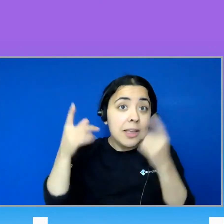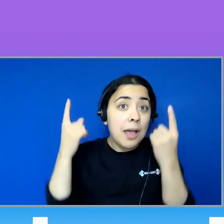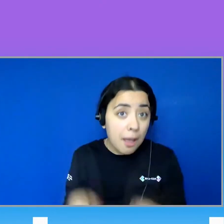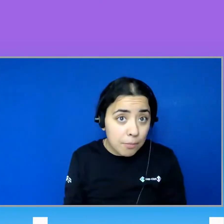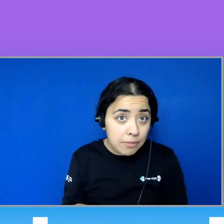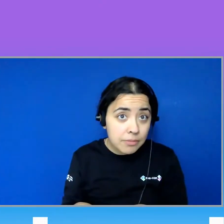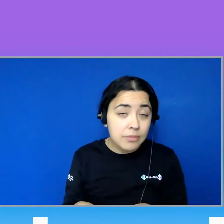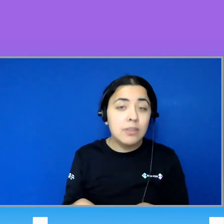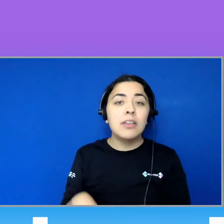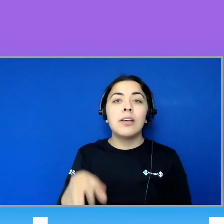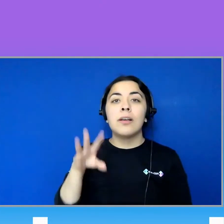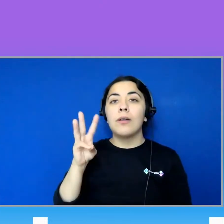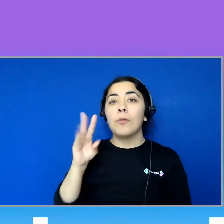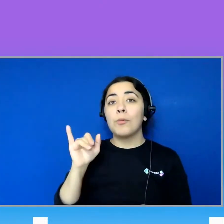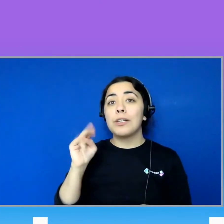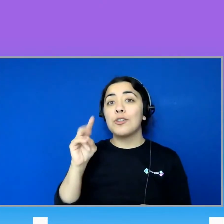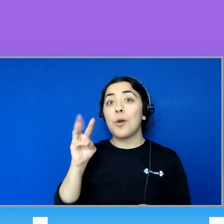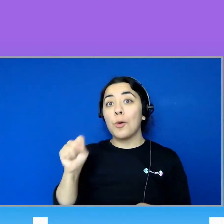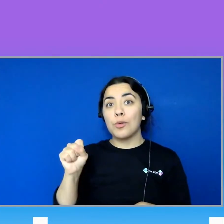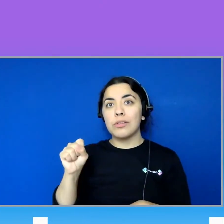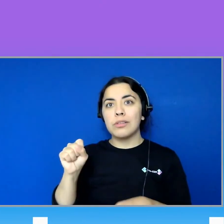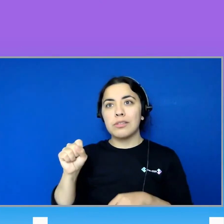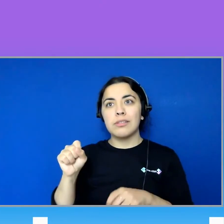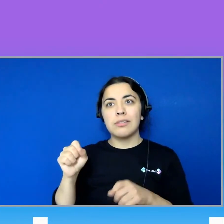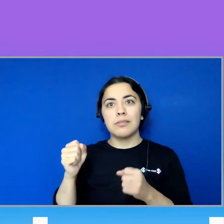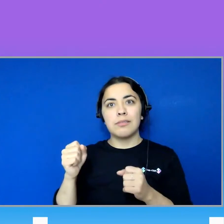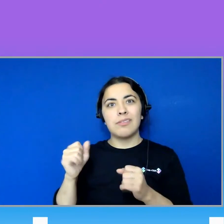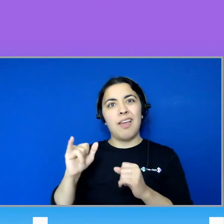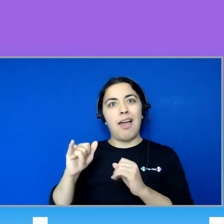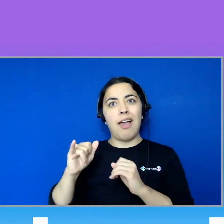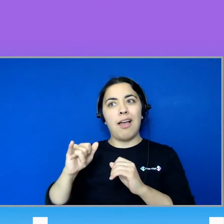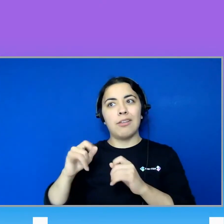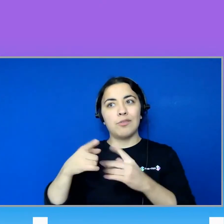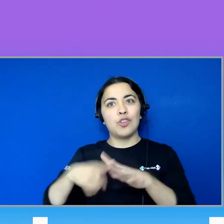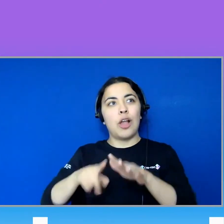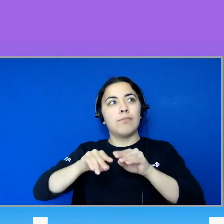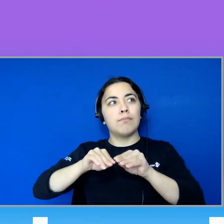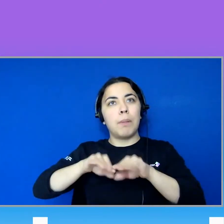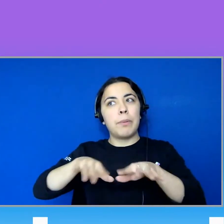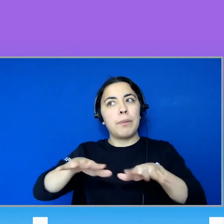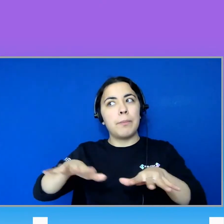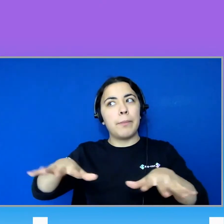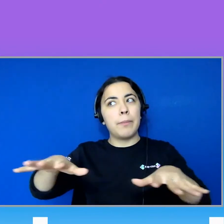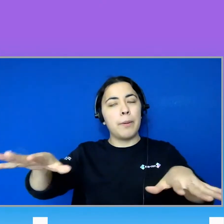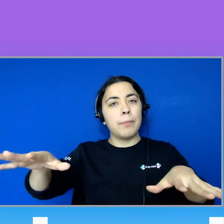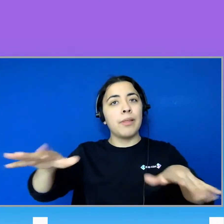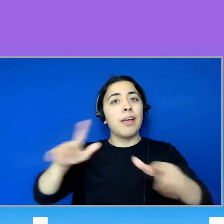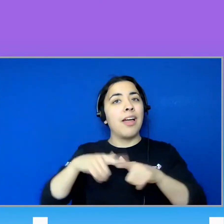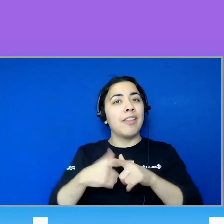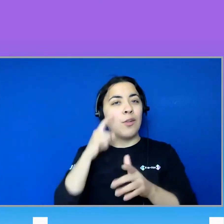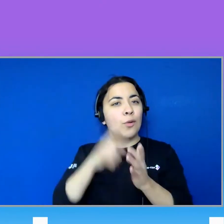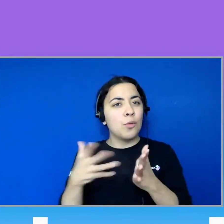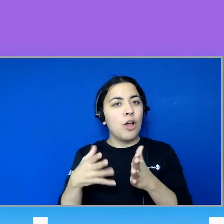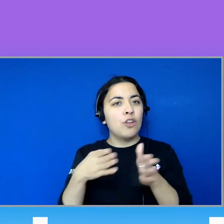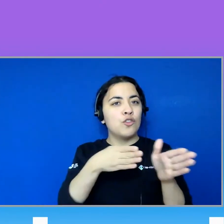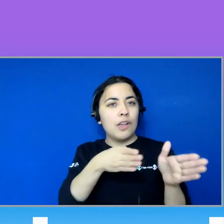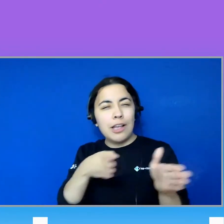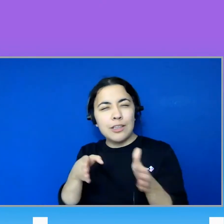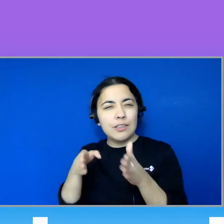in. Windows was starting to be